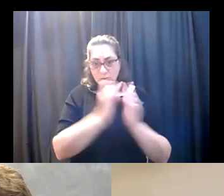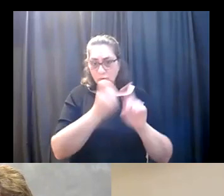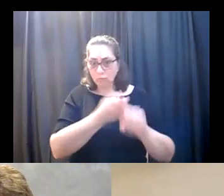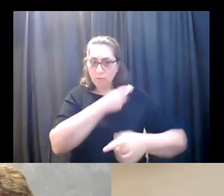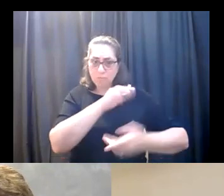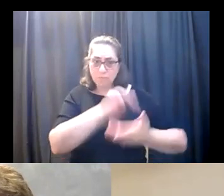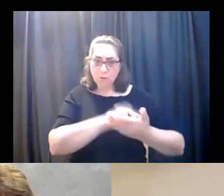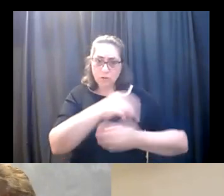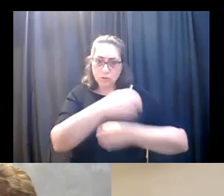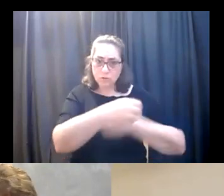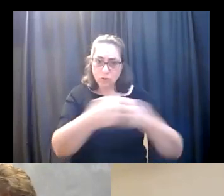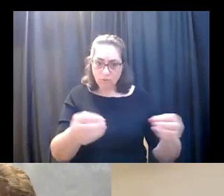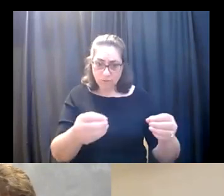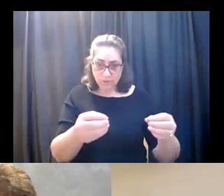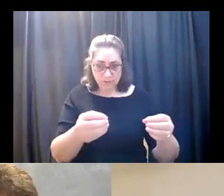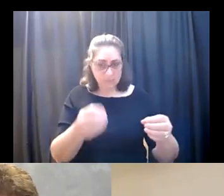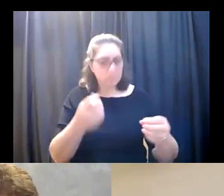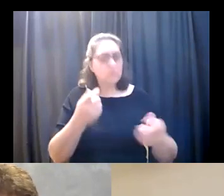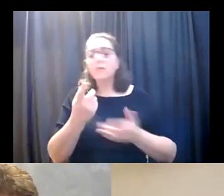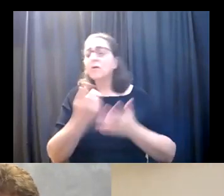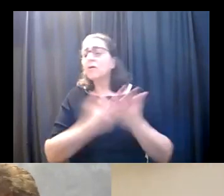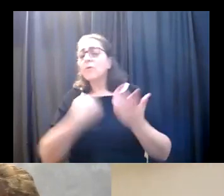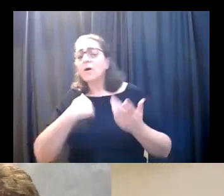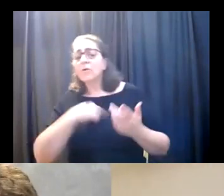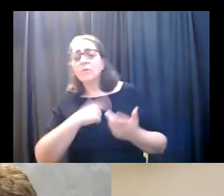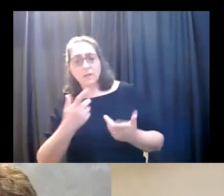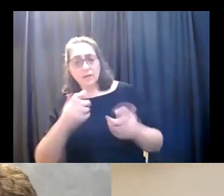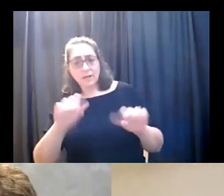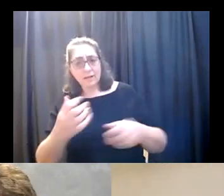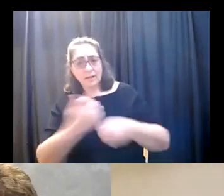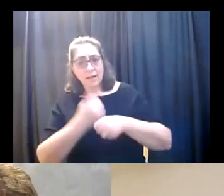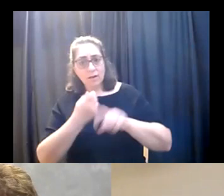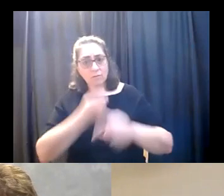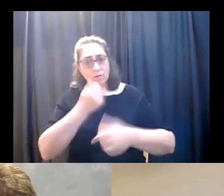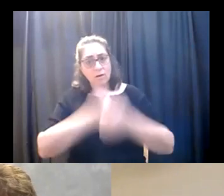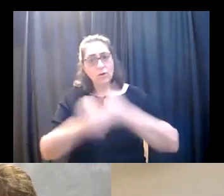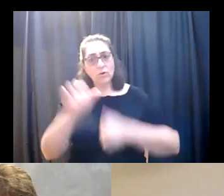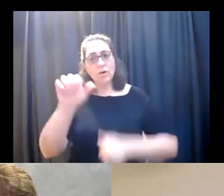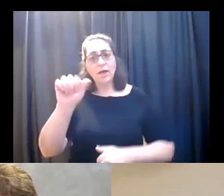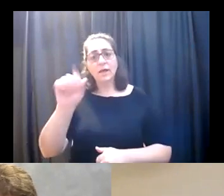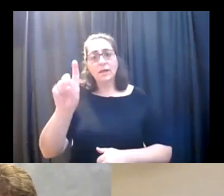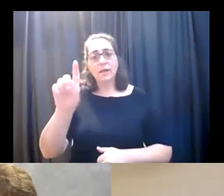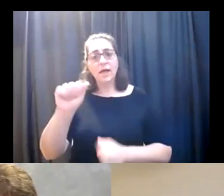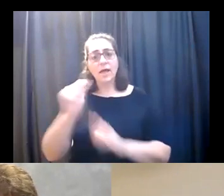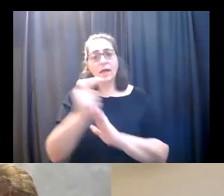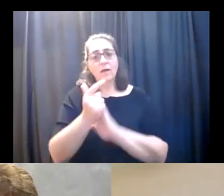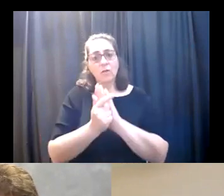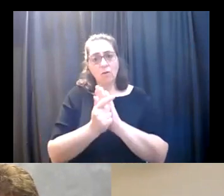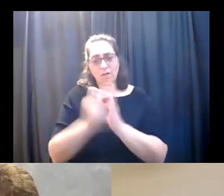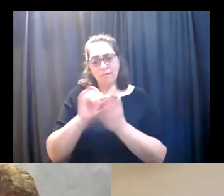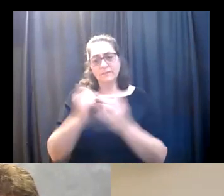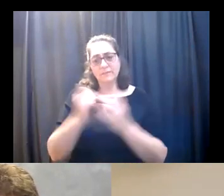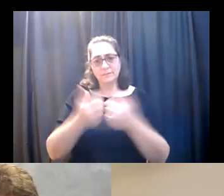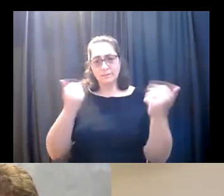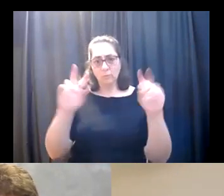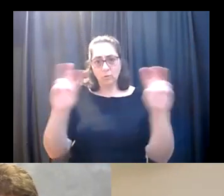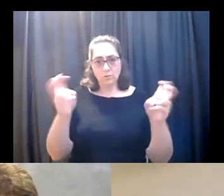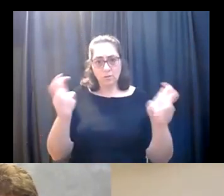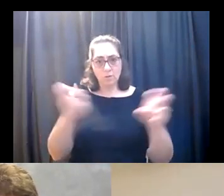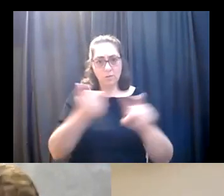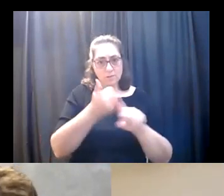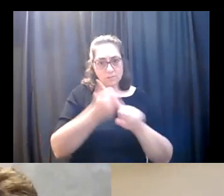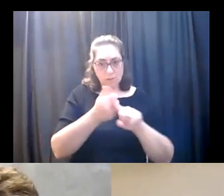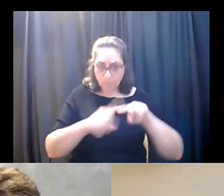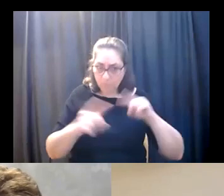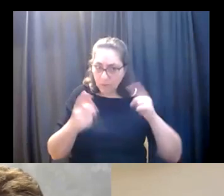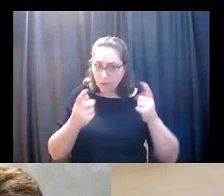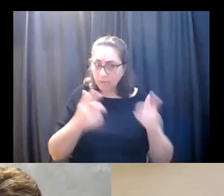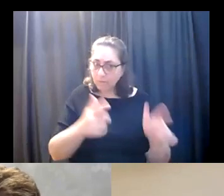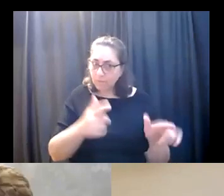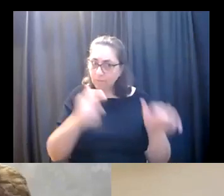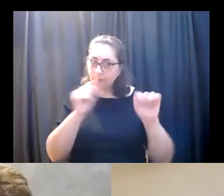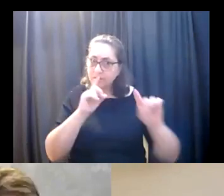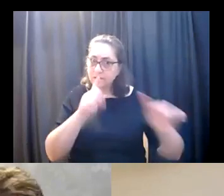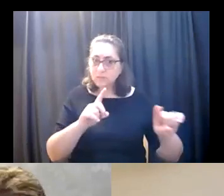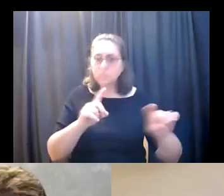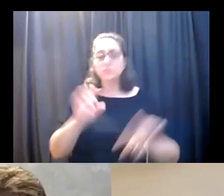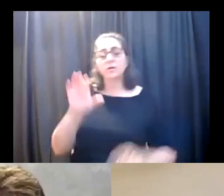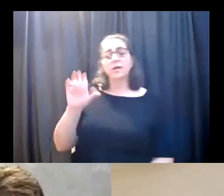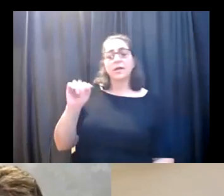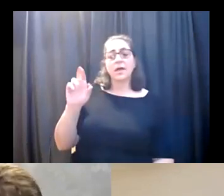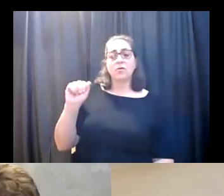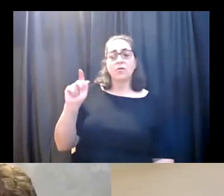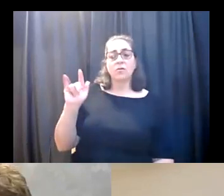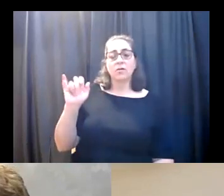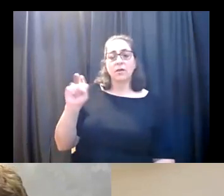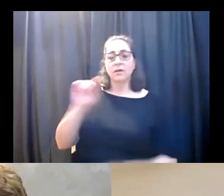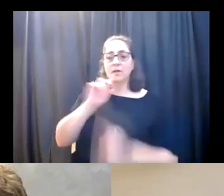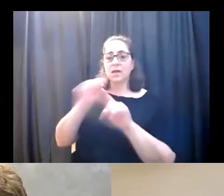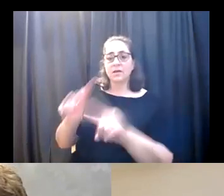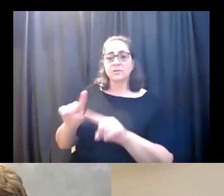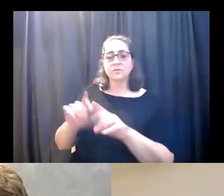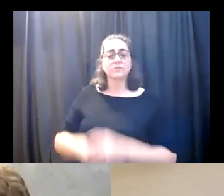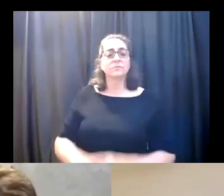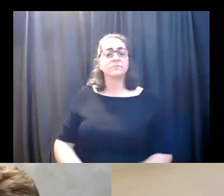Sure. My understanding and personal view is that it's not a good idea,for either the patient,